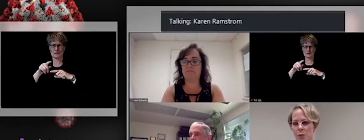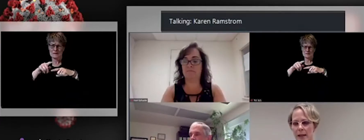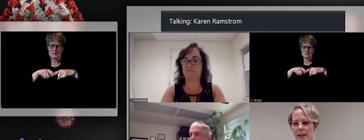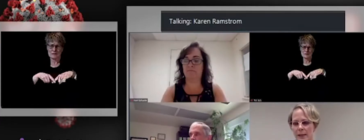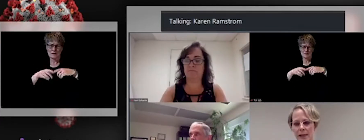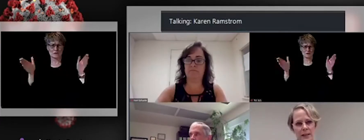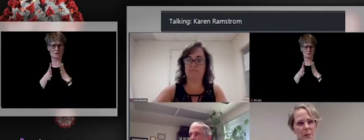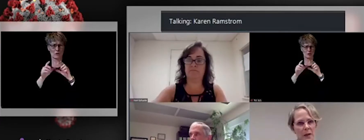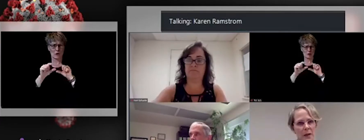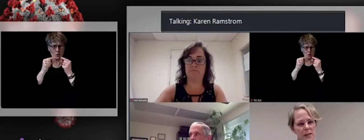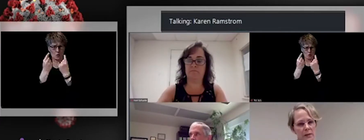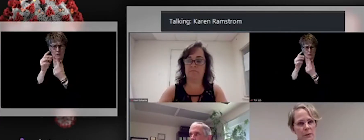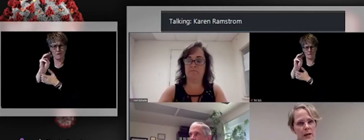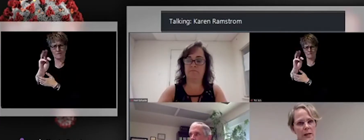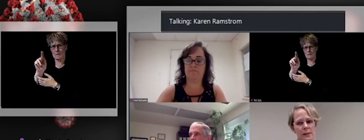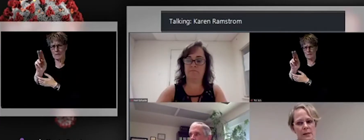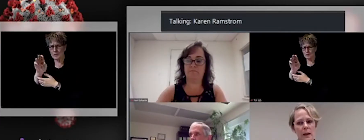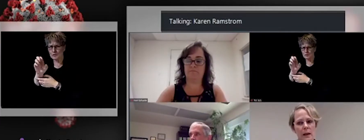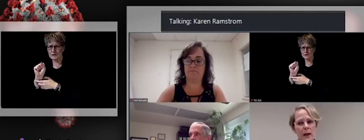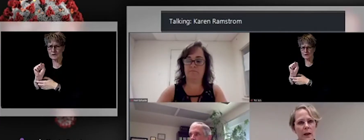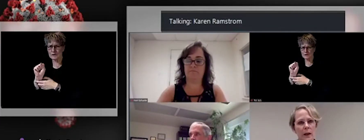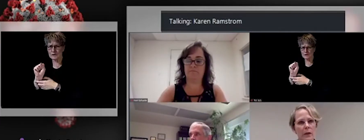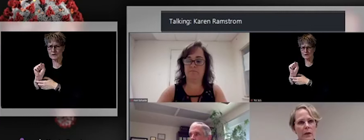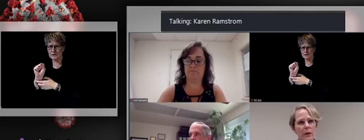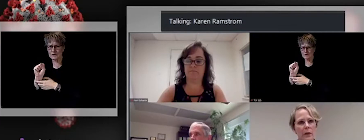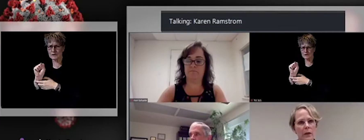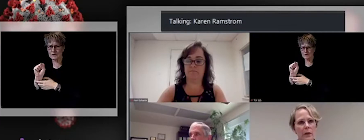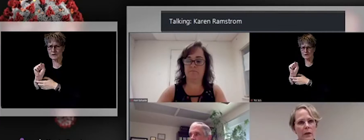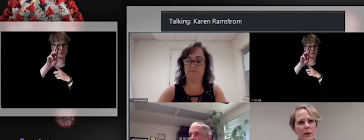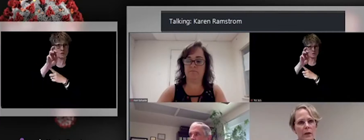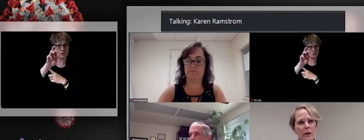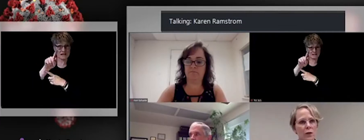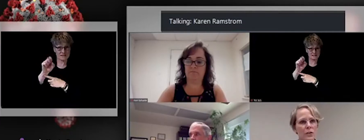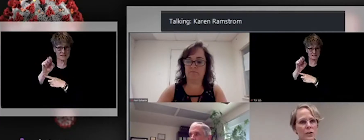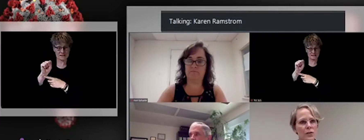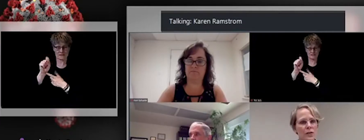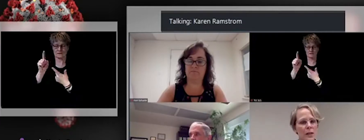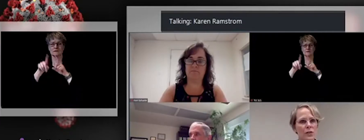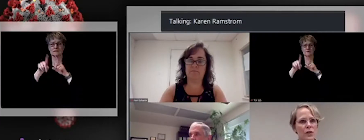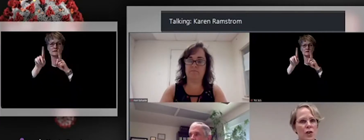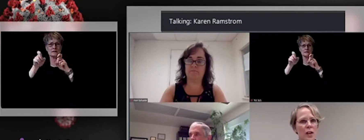rates and test positivity rates and then use the other contextual measures such as your